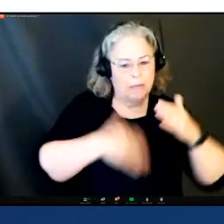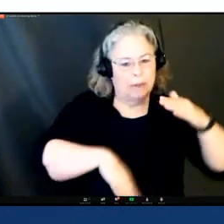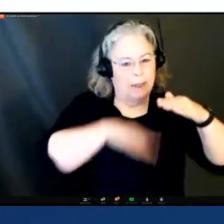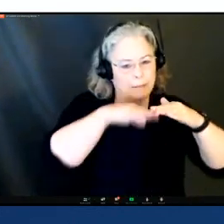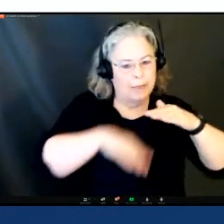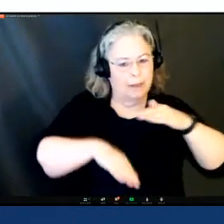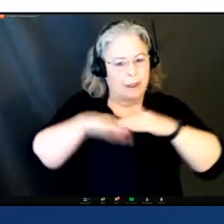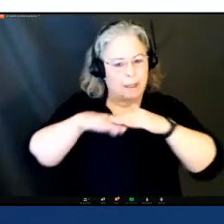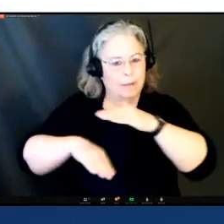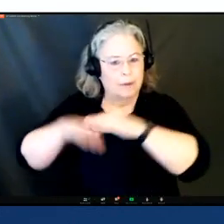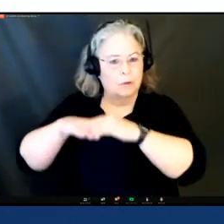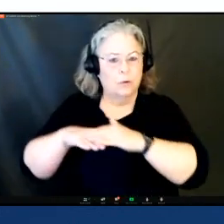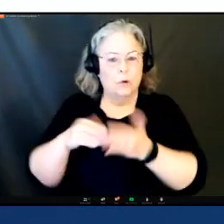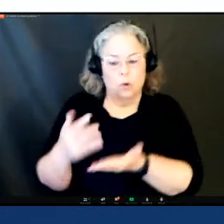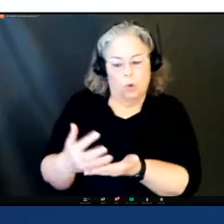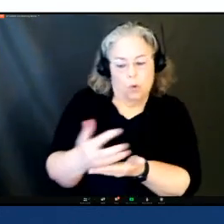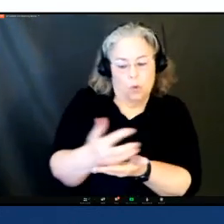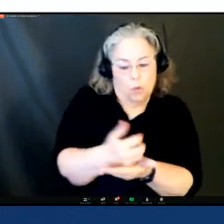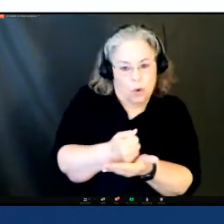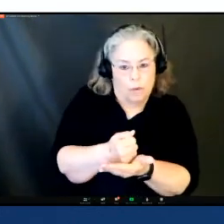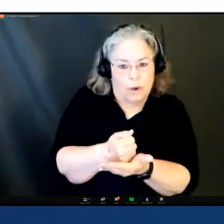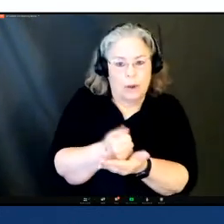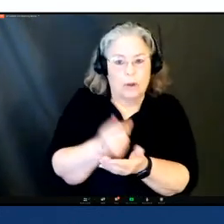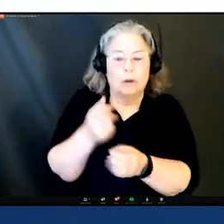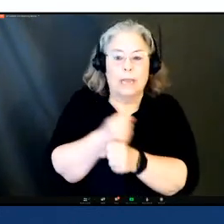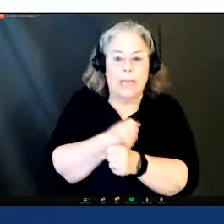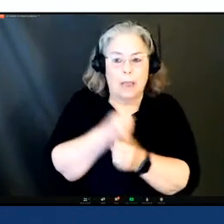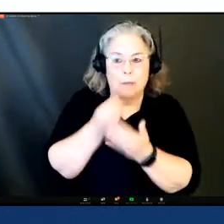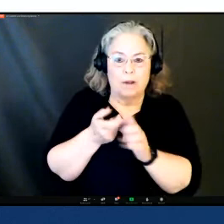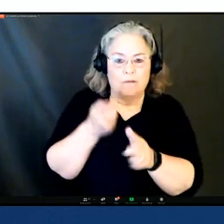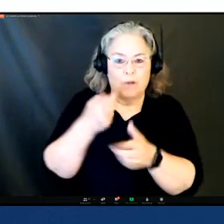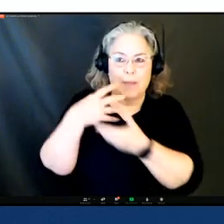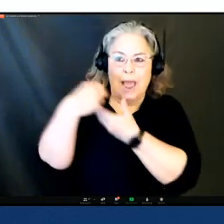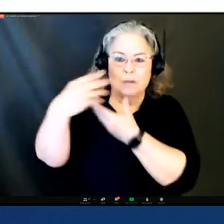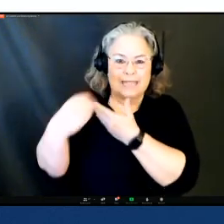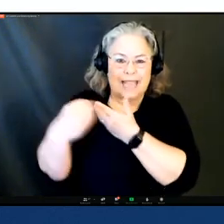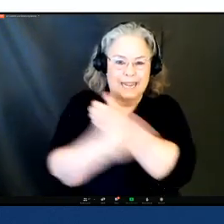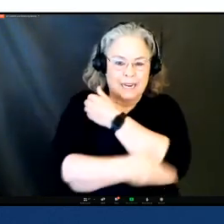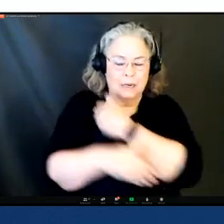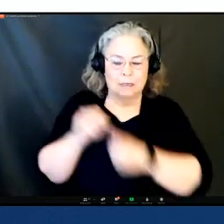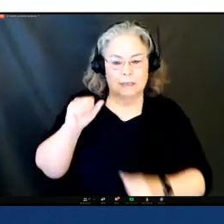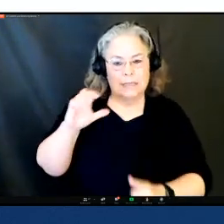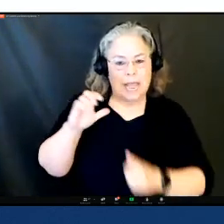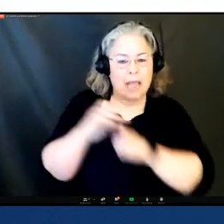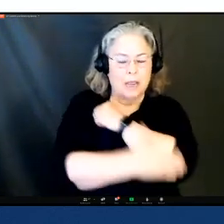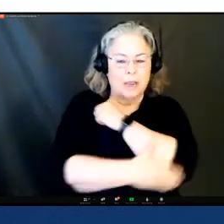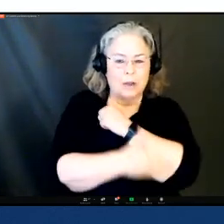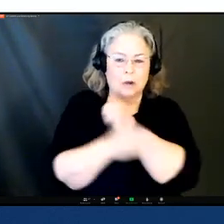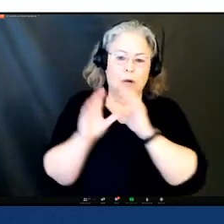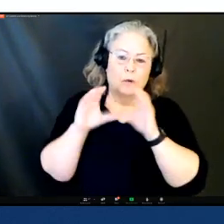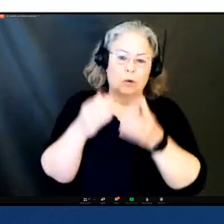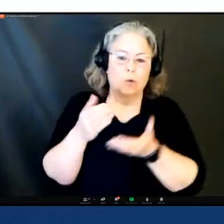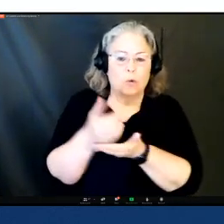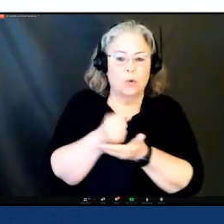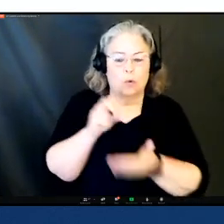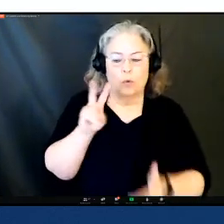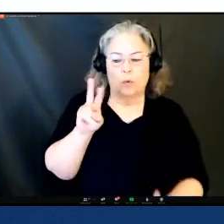Revenue is money that comes to the county from outside sources At Sacramento County, we classify revenue into categories depending on